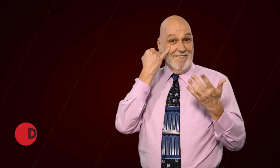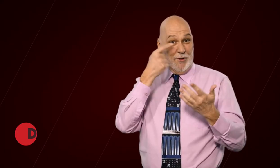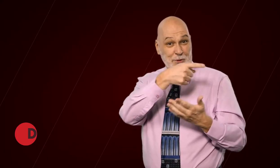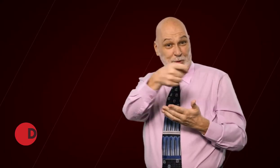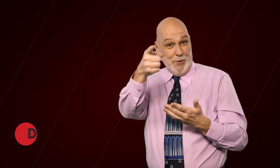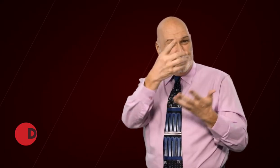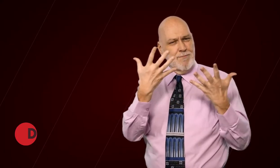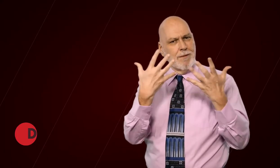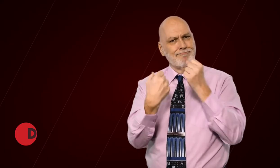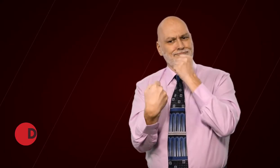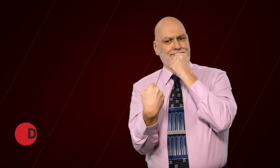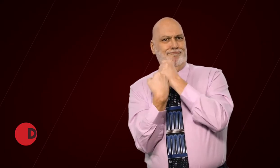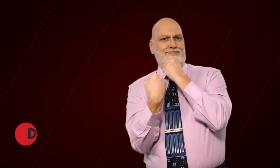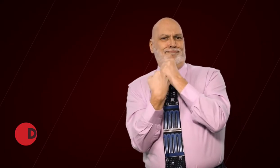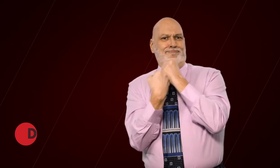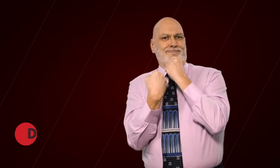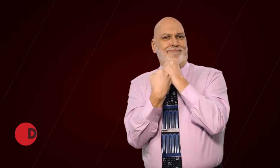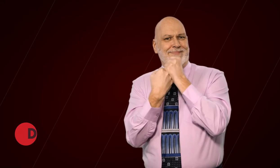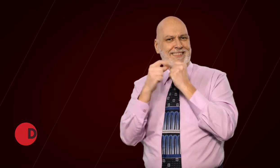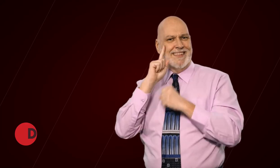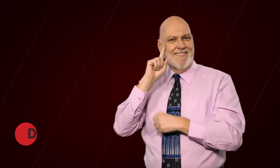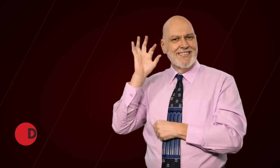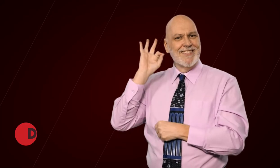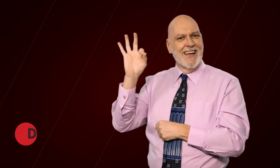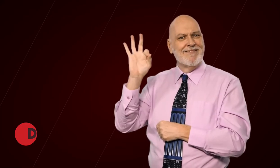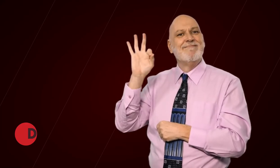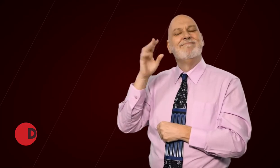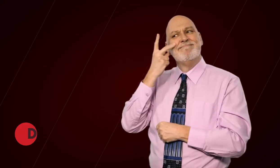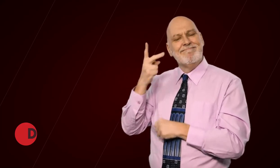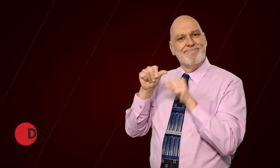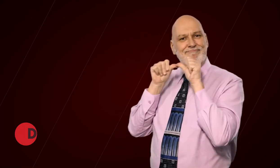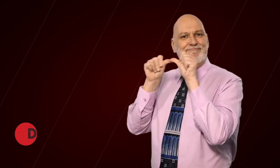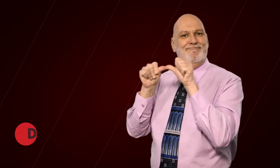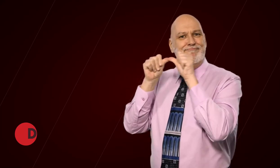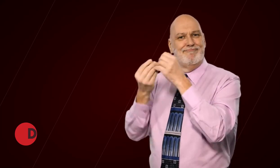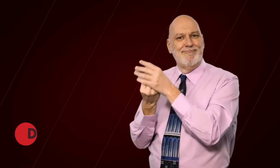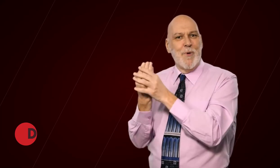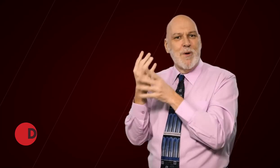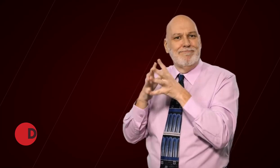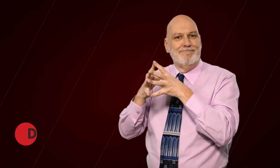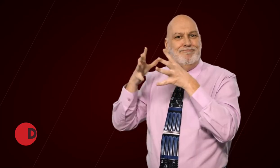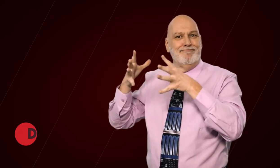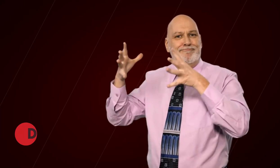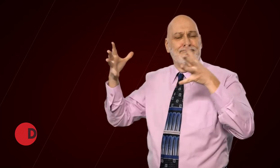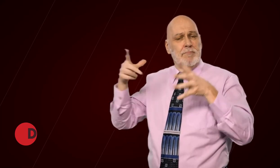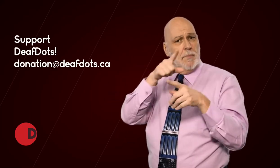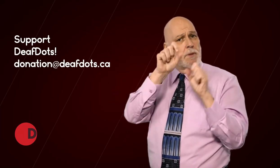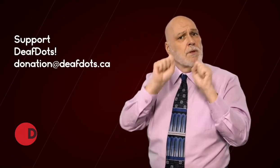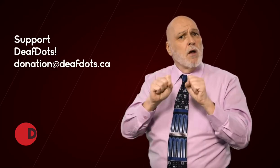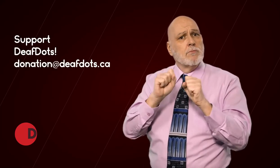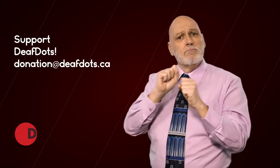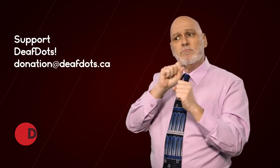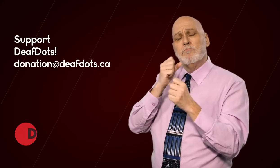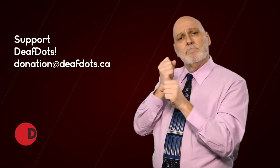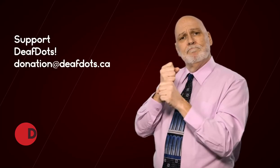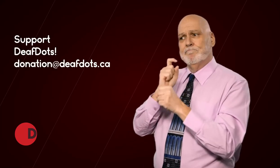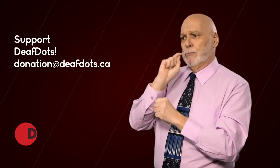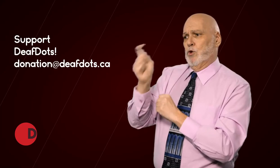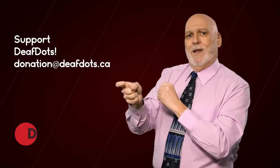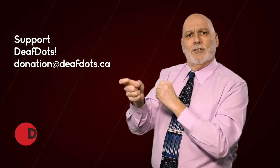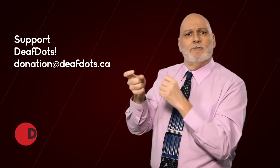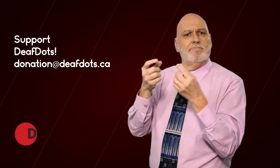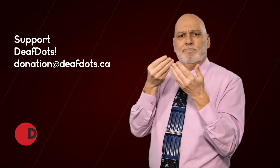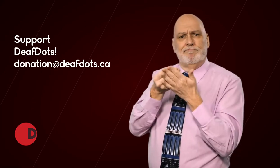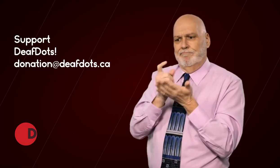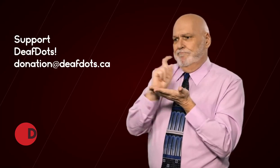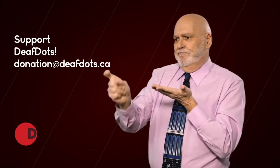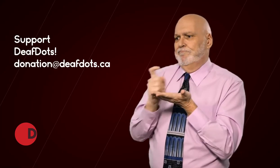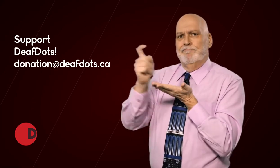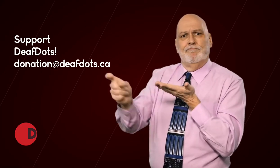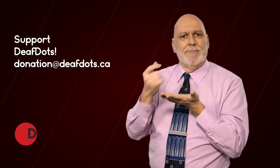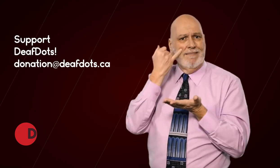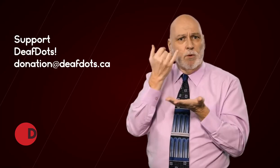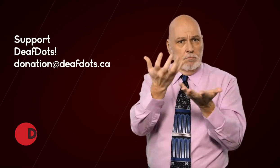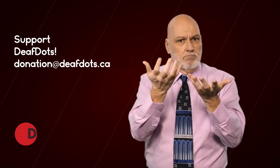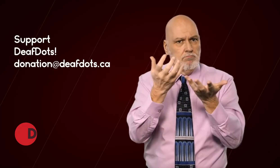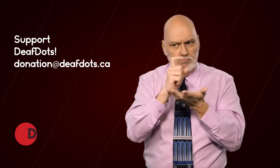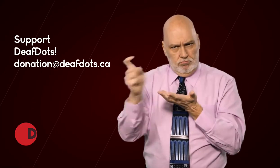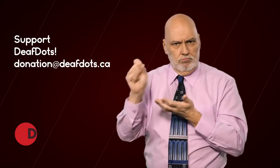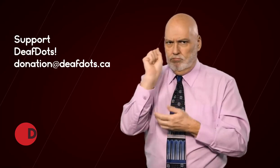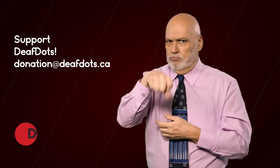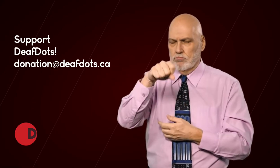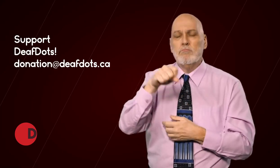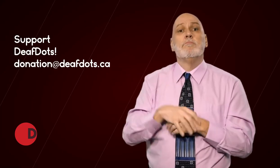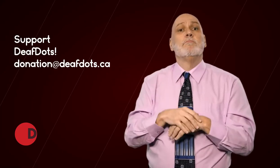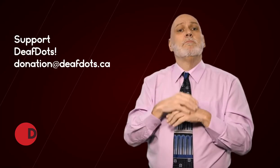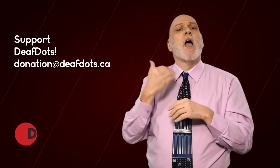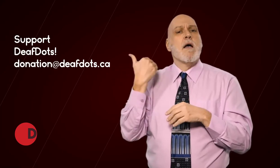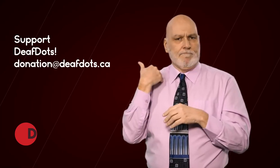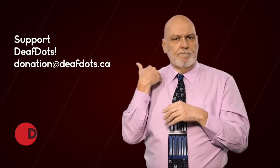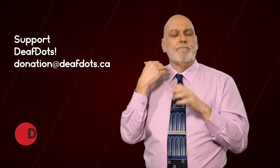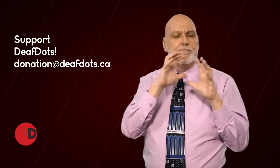[Anselmo]: If you want to support DeafDots and see us continue to grow,